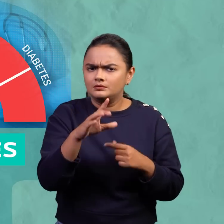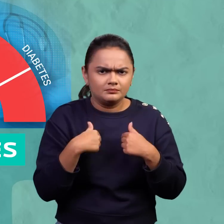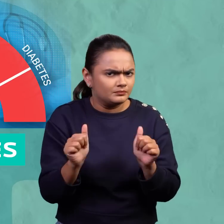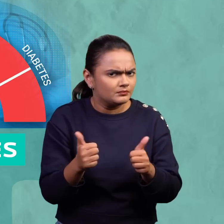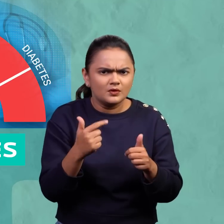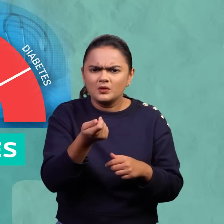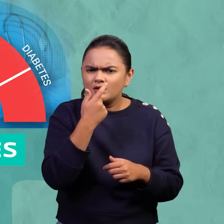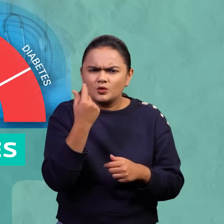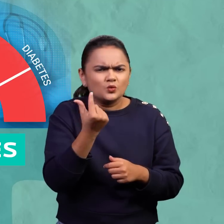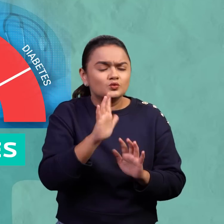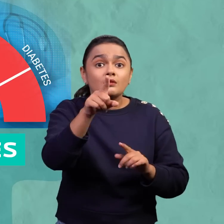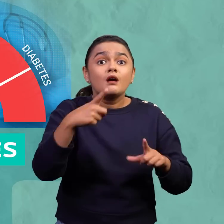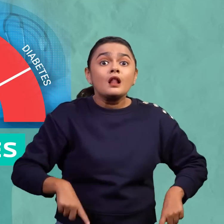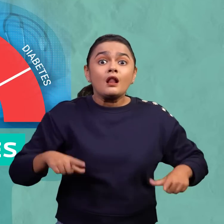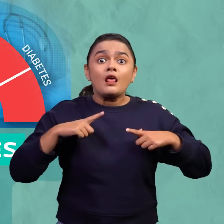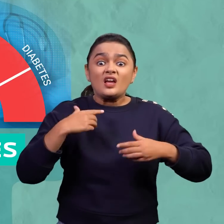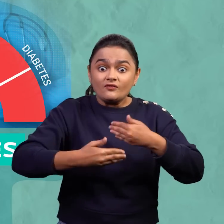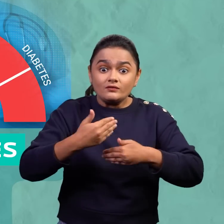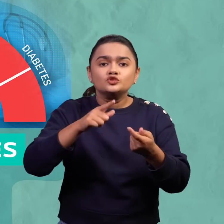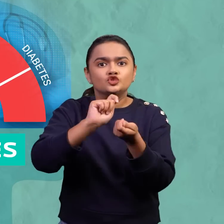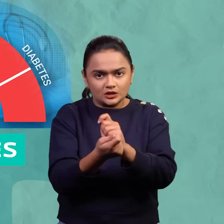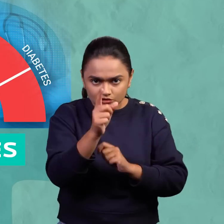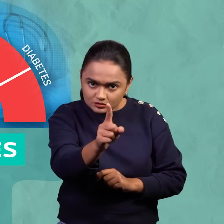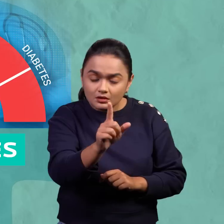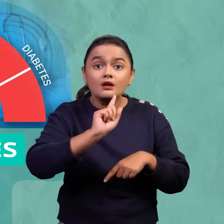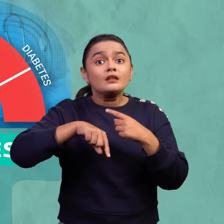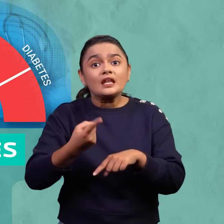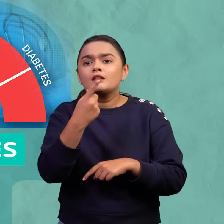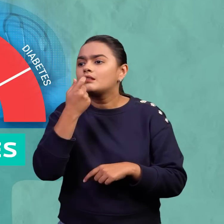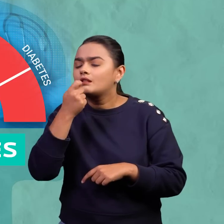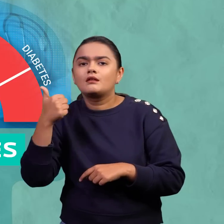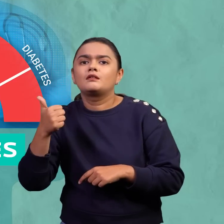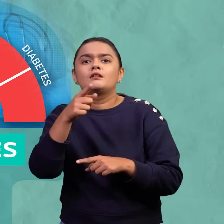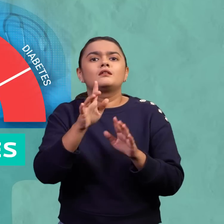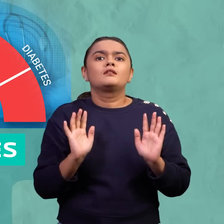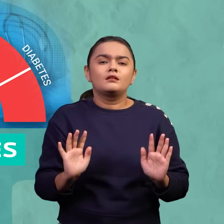You won't need medicines if you change your lifestyle.